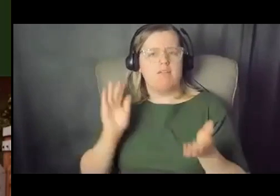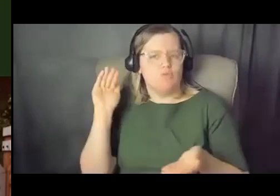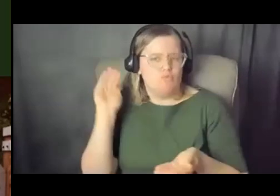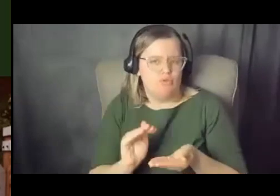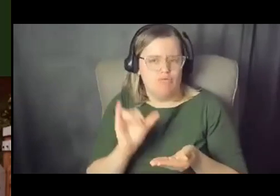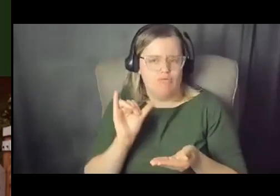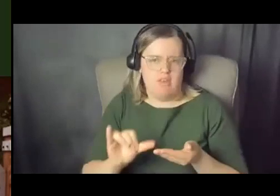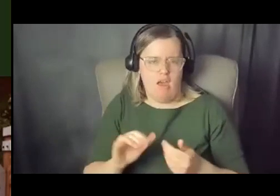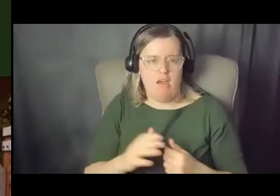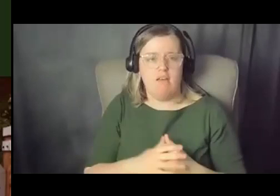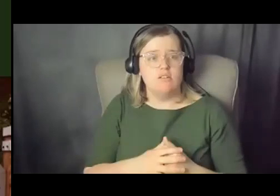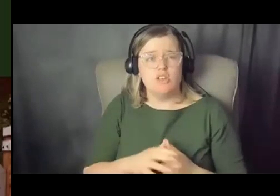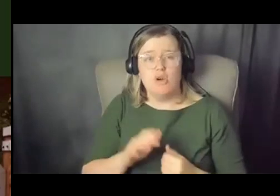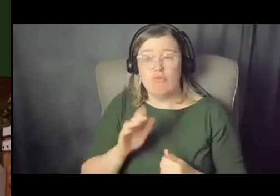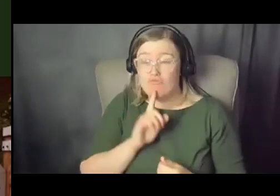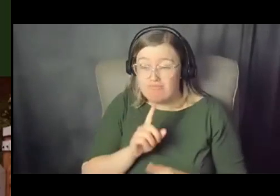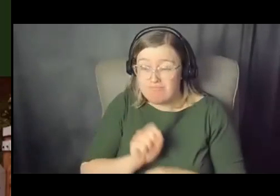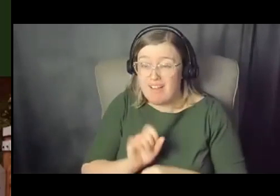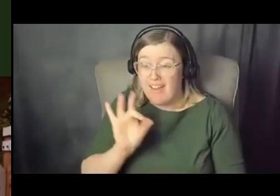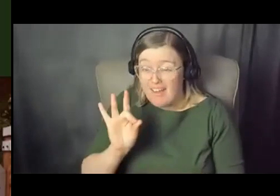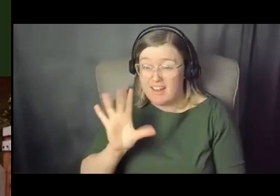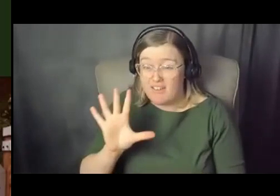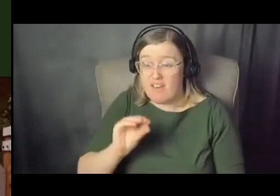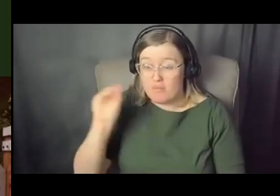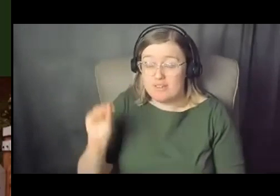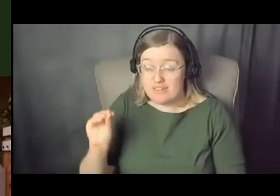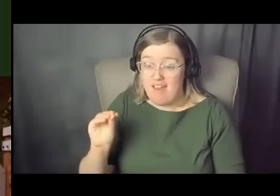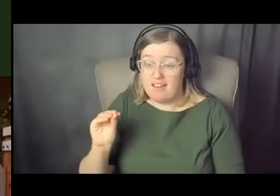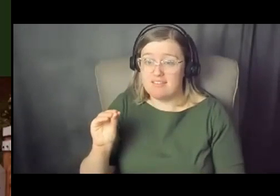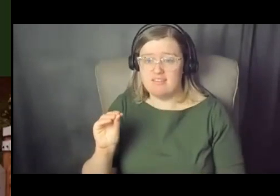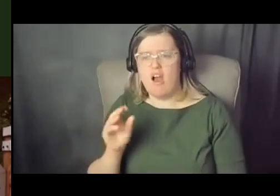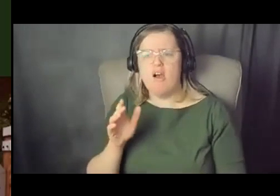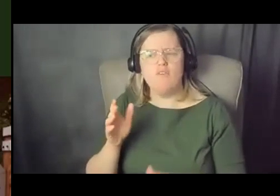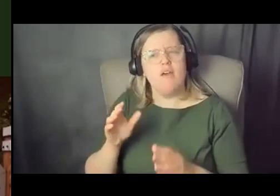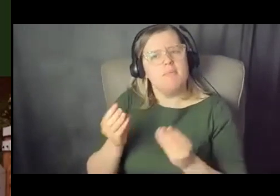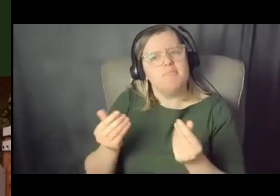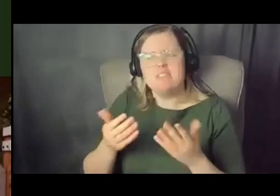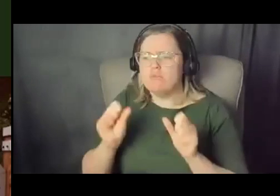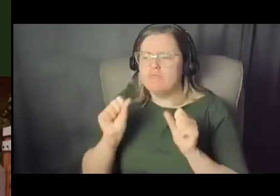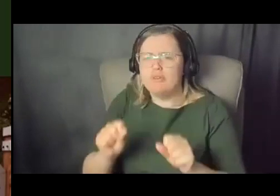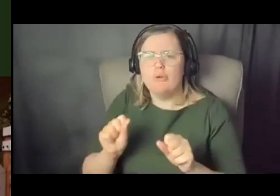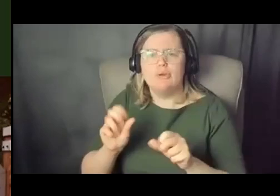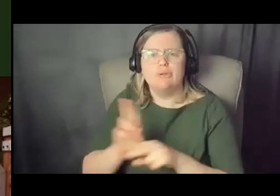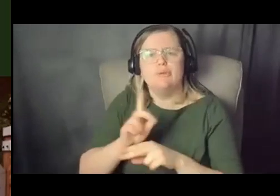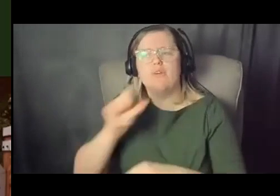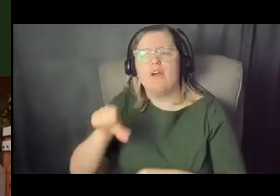literally want us to divert 85 percent of useable materials or recyclable materials somewhere else.